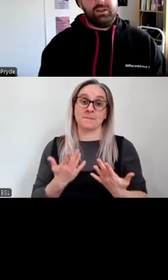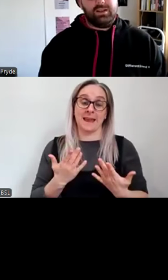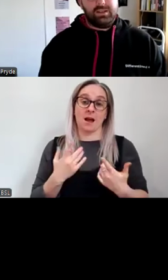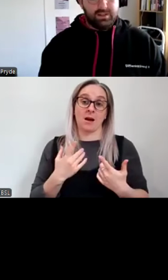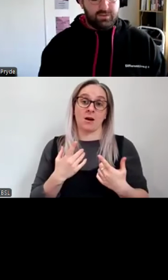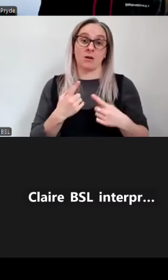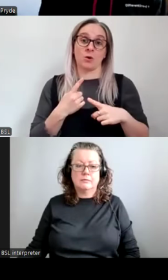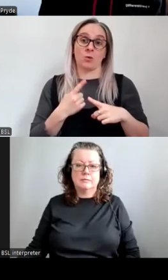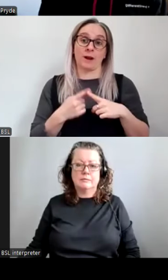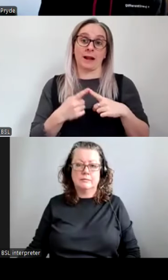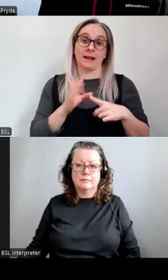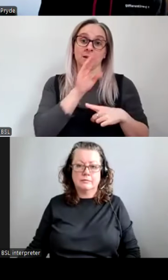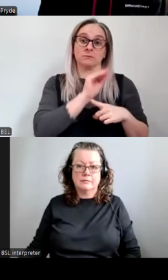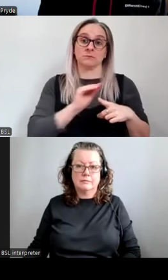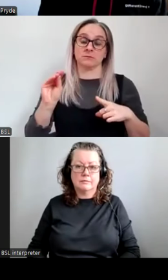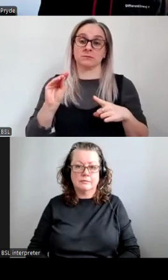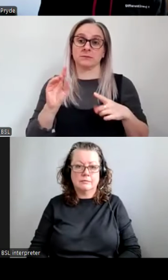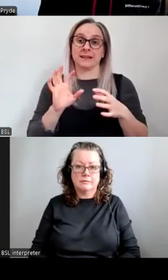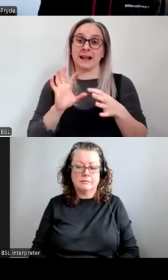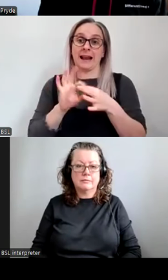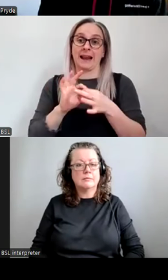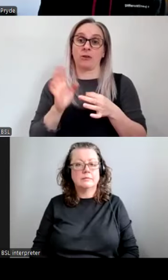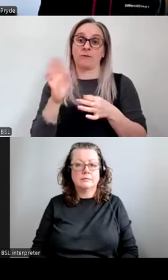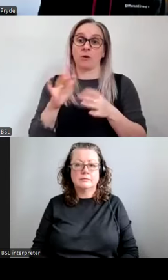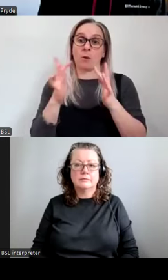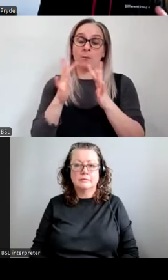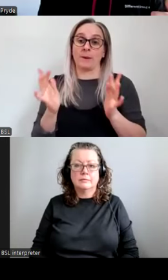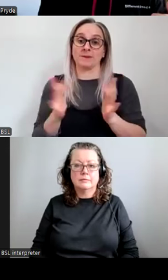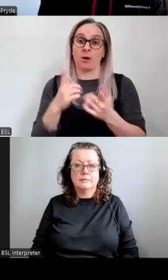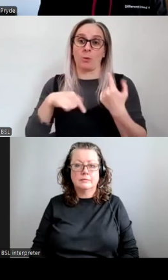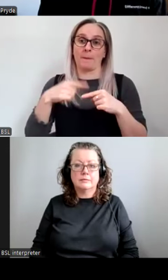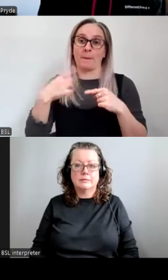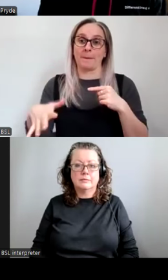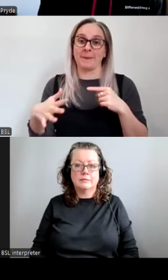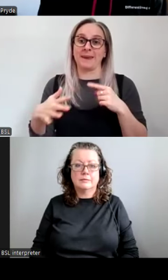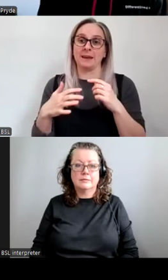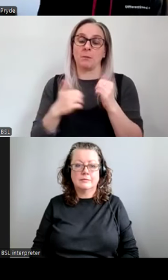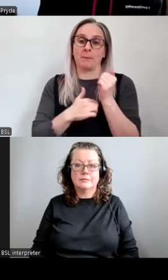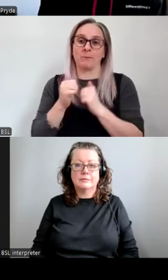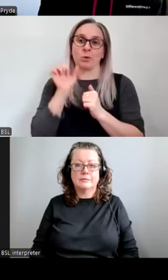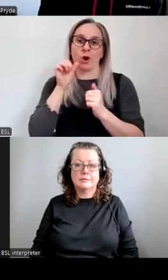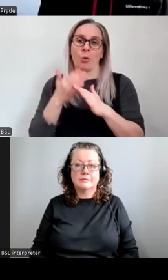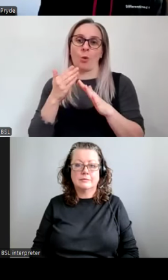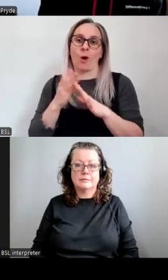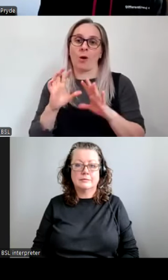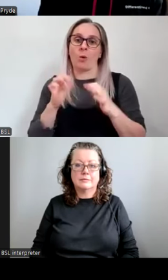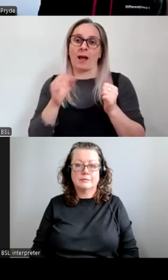one of the links from a website experience that we've built before, because we know this is going to rank quite well. We can pop in that link and see